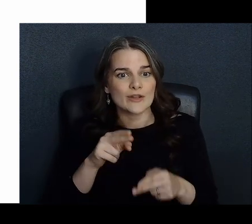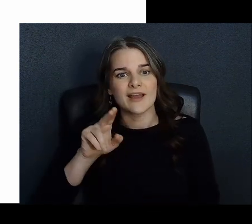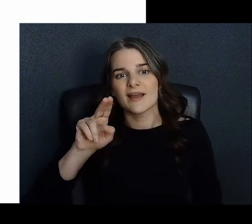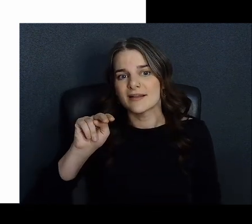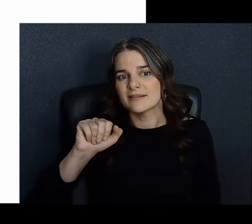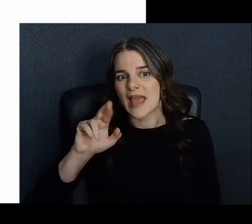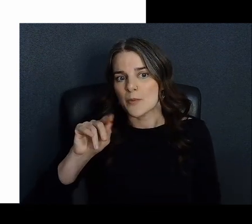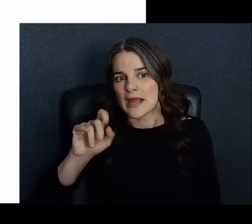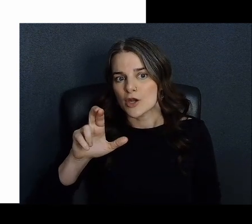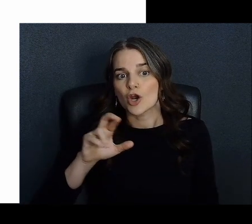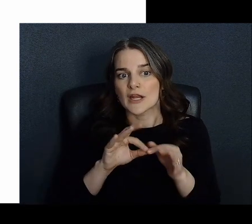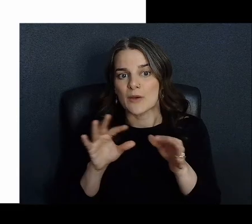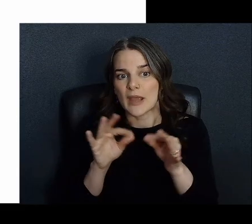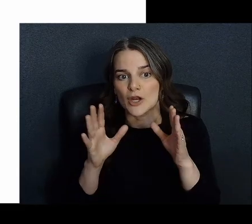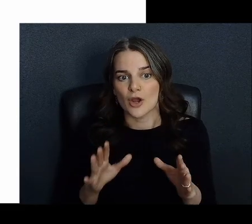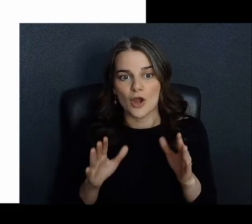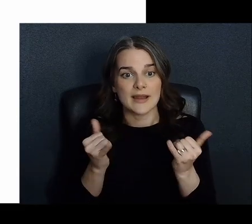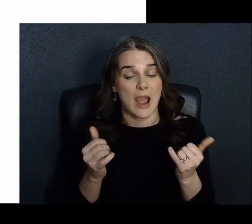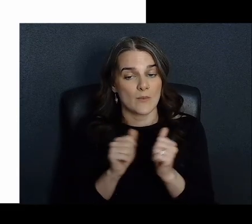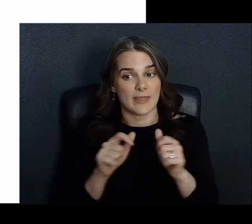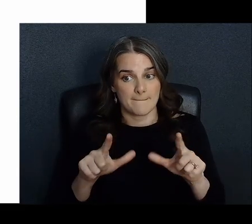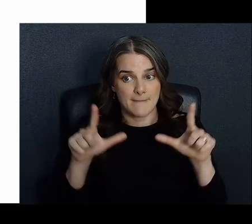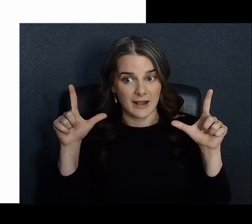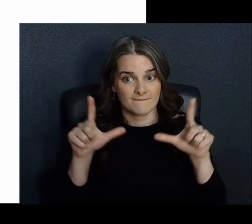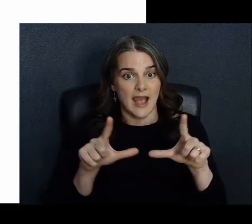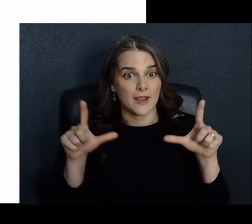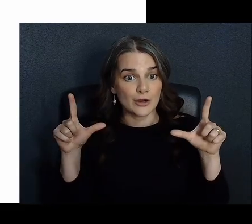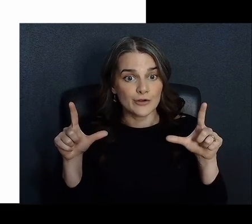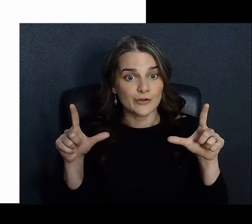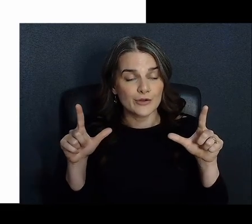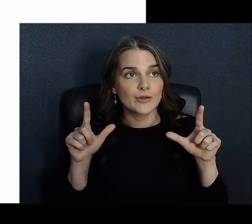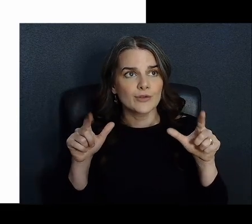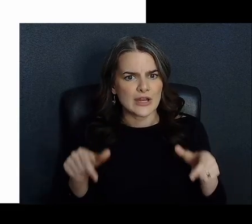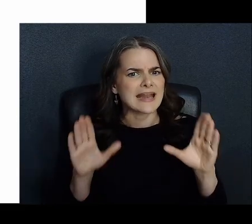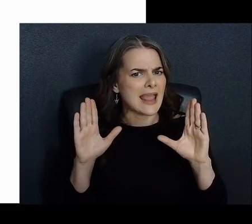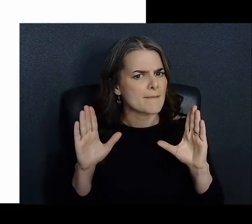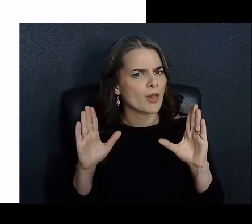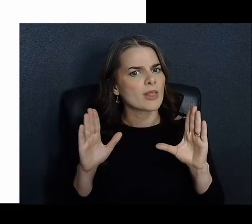that you can enable a screen read aloud feature,